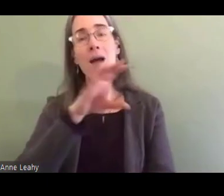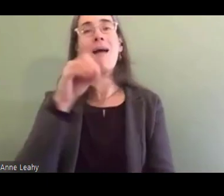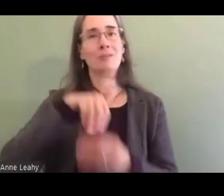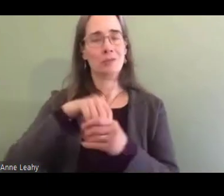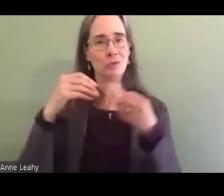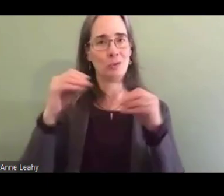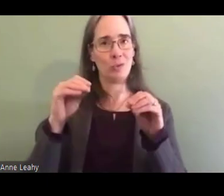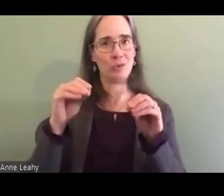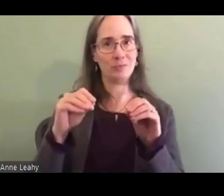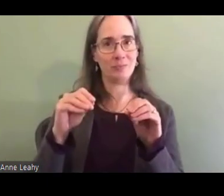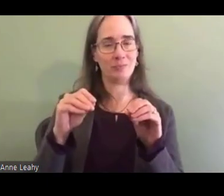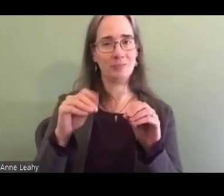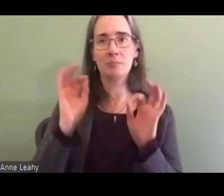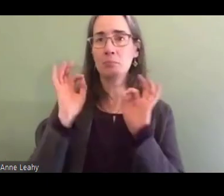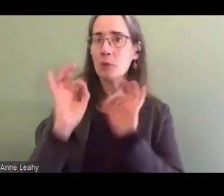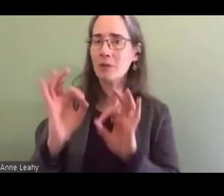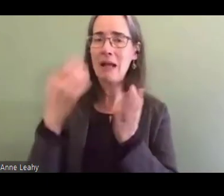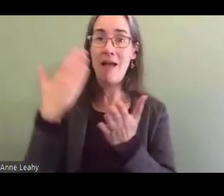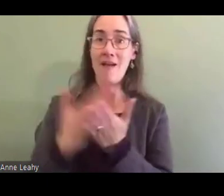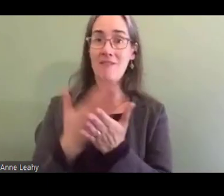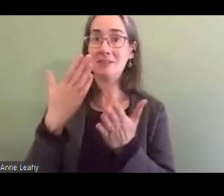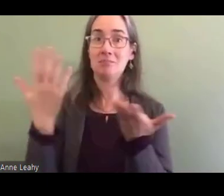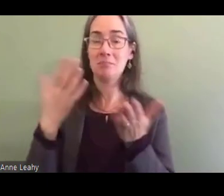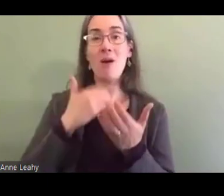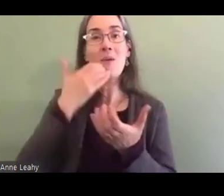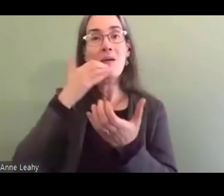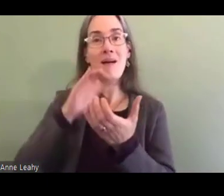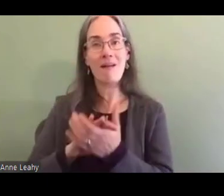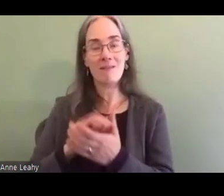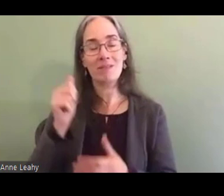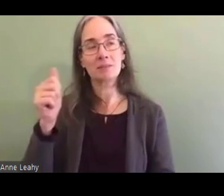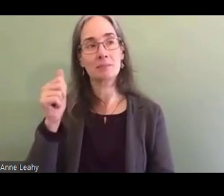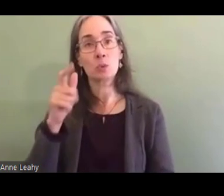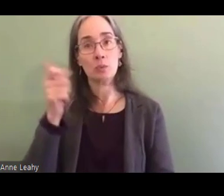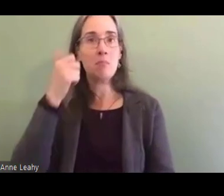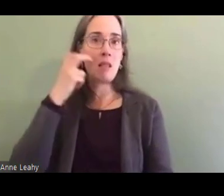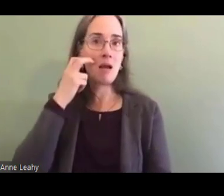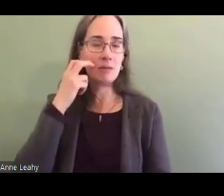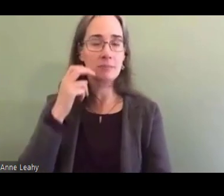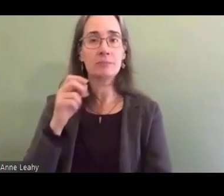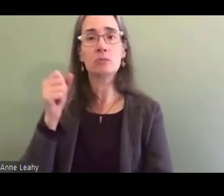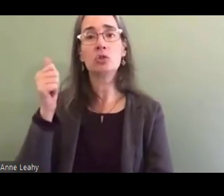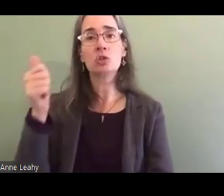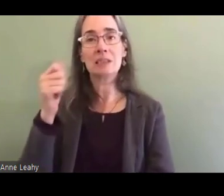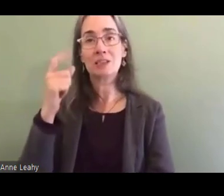The perfect evidence is my wife who is blind is a Target fanatic.